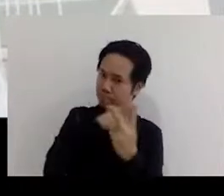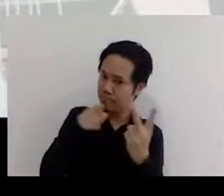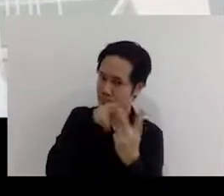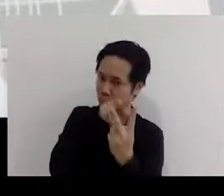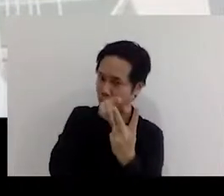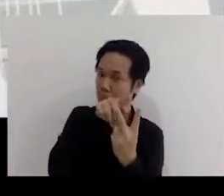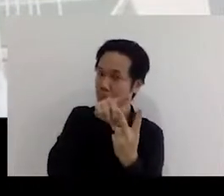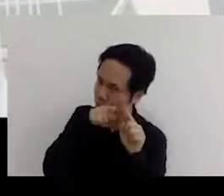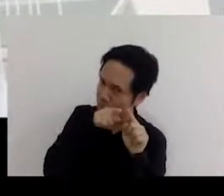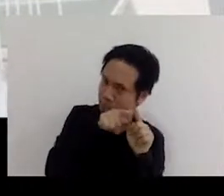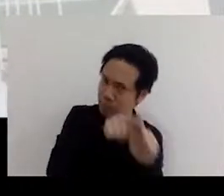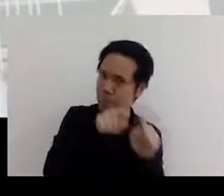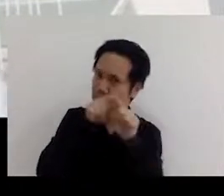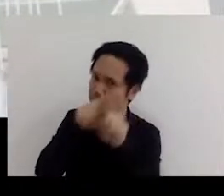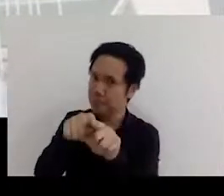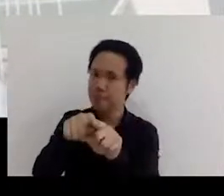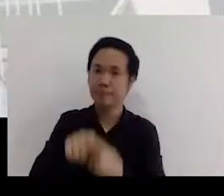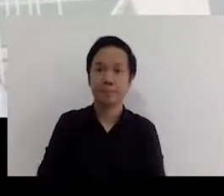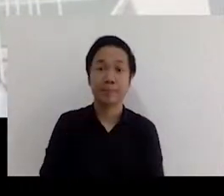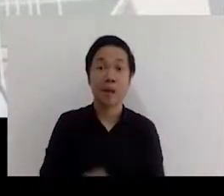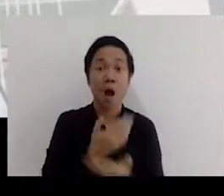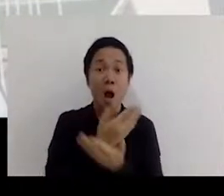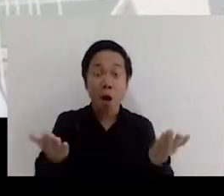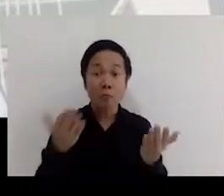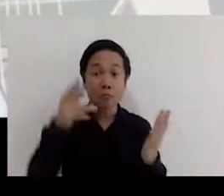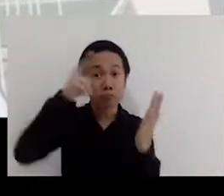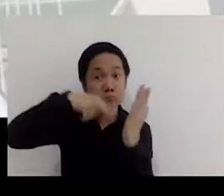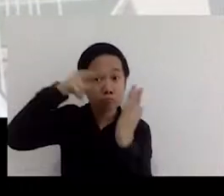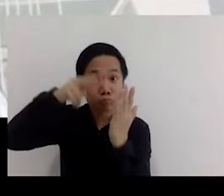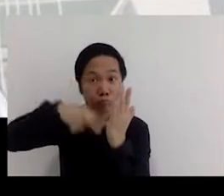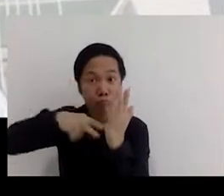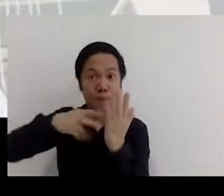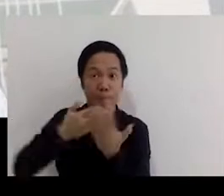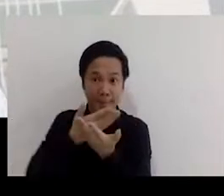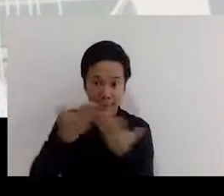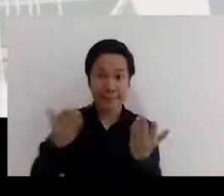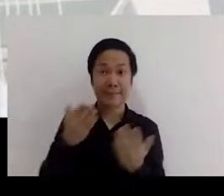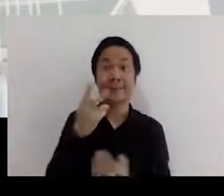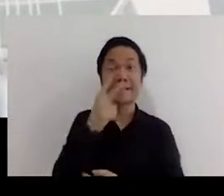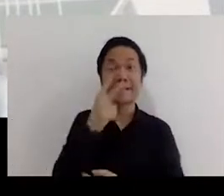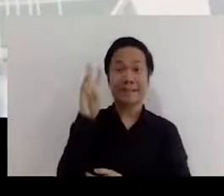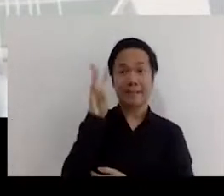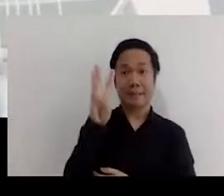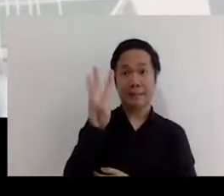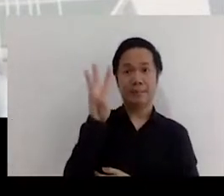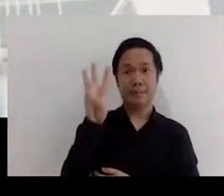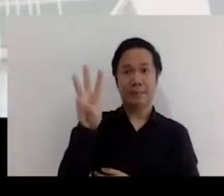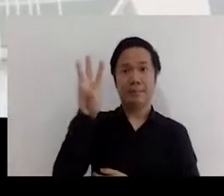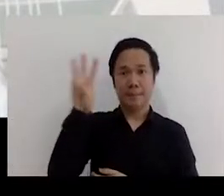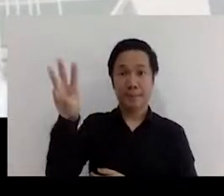and I am going to give people the link to the website at the end of this session,